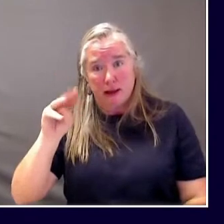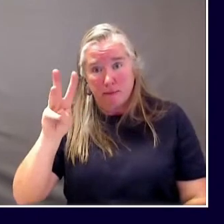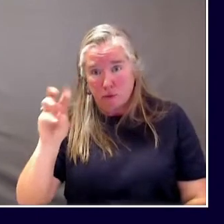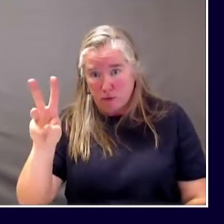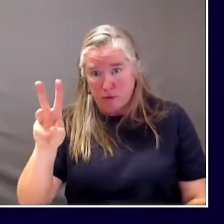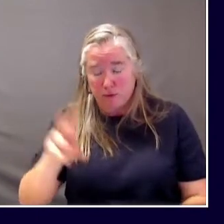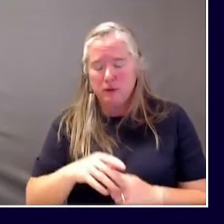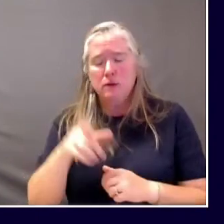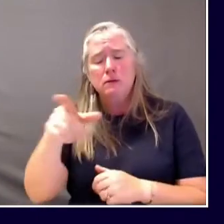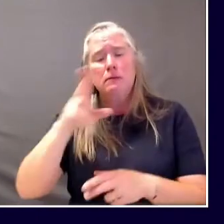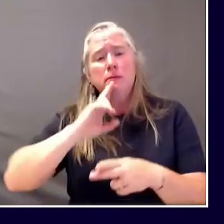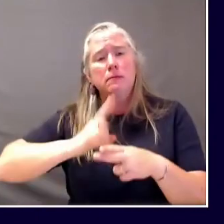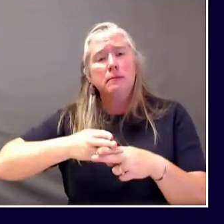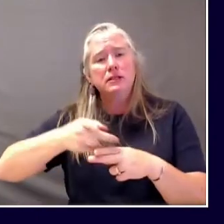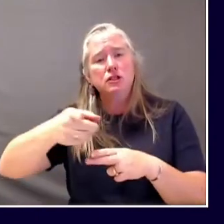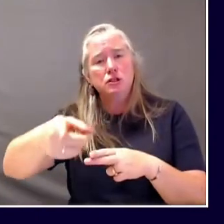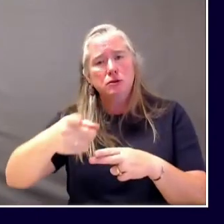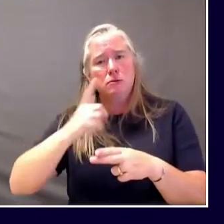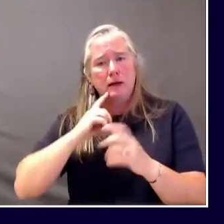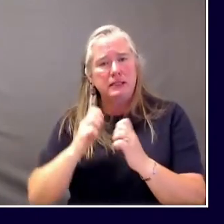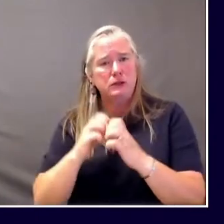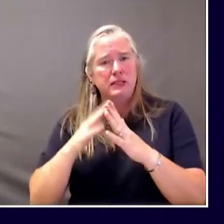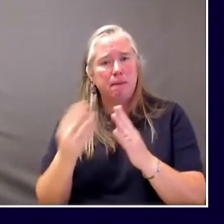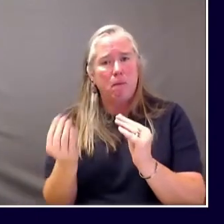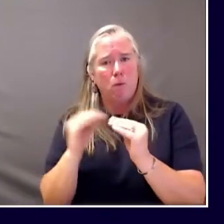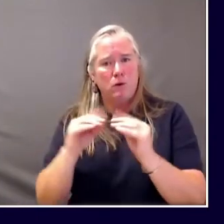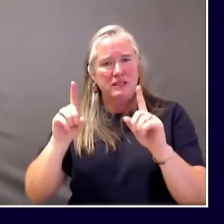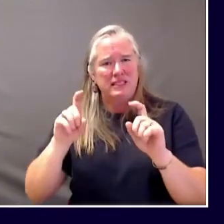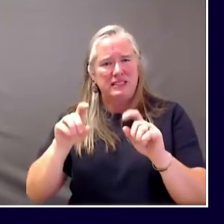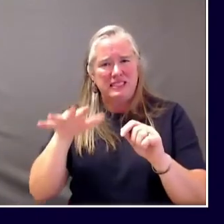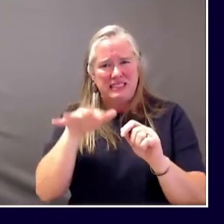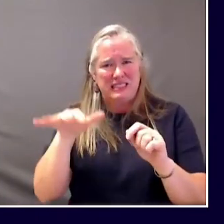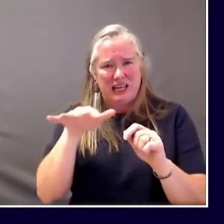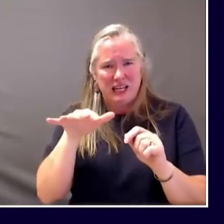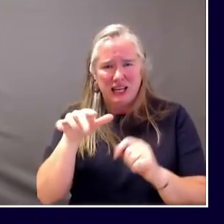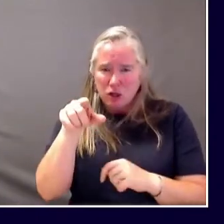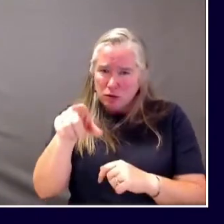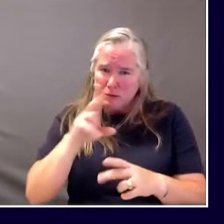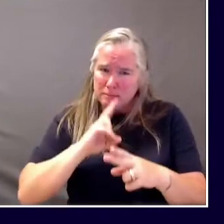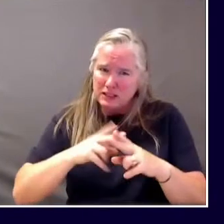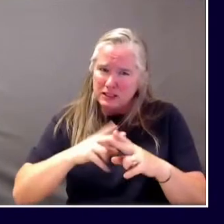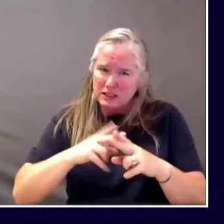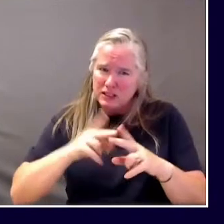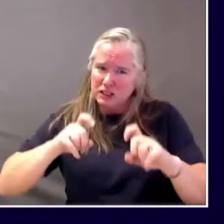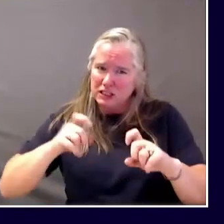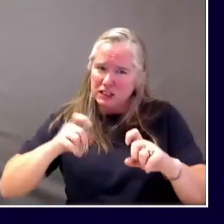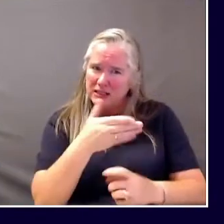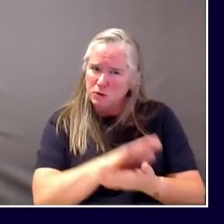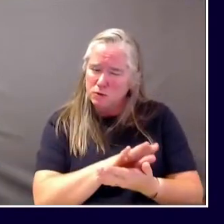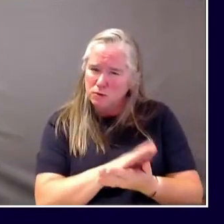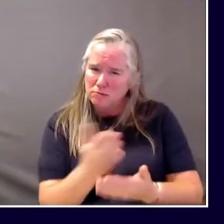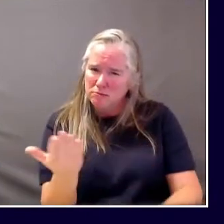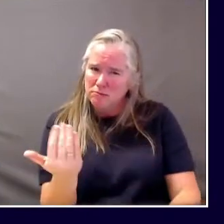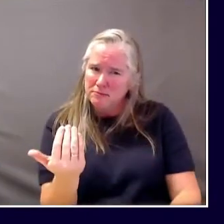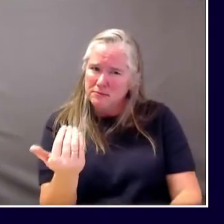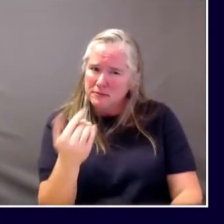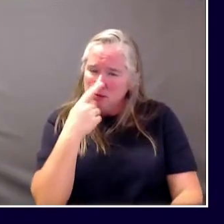were starting to work on more testing sites and you mentioned